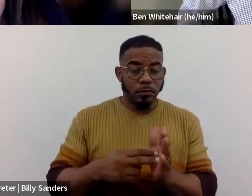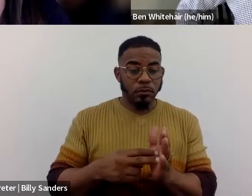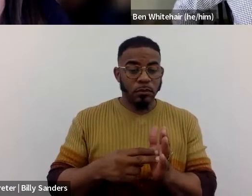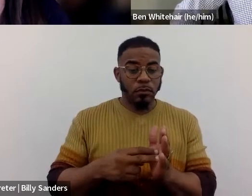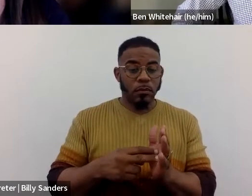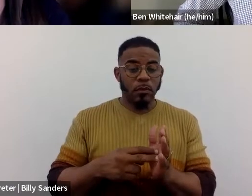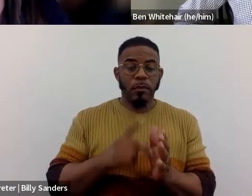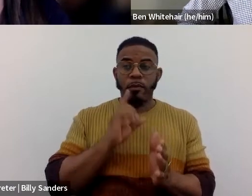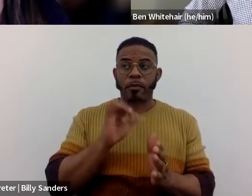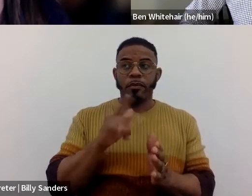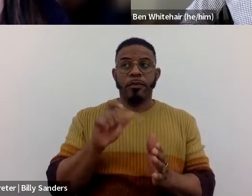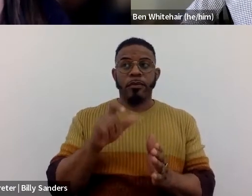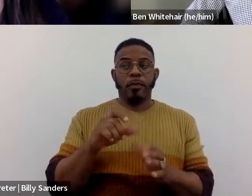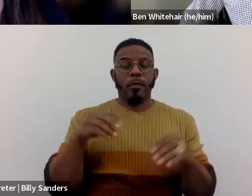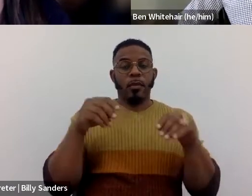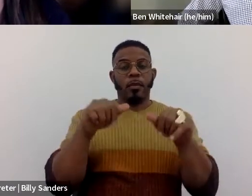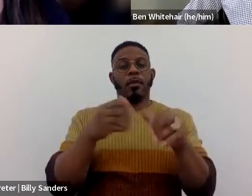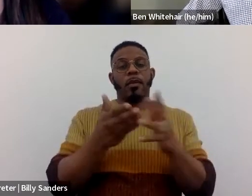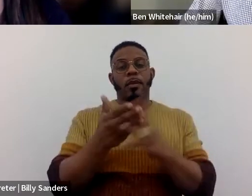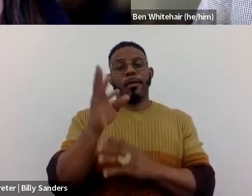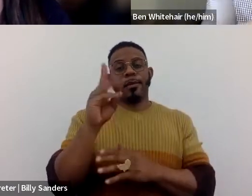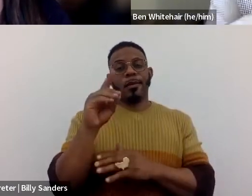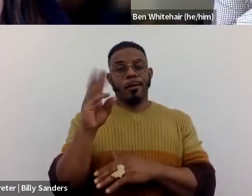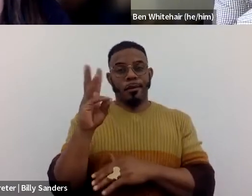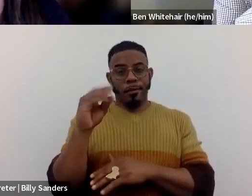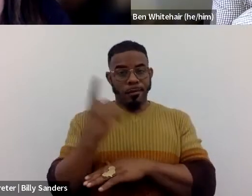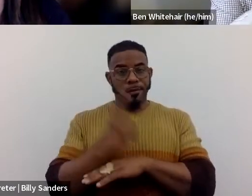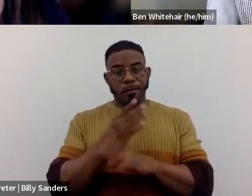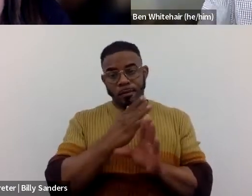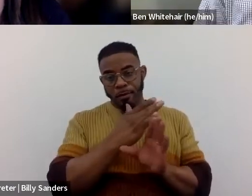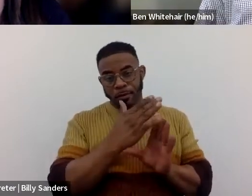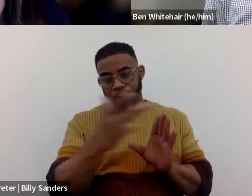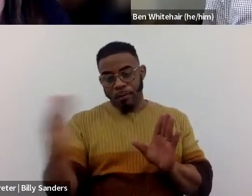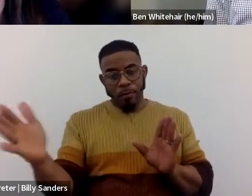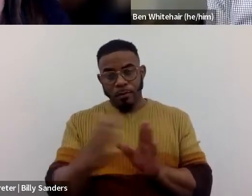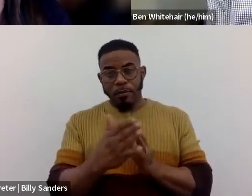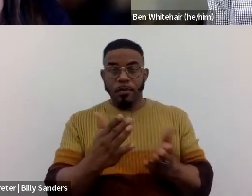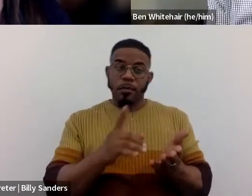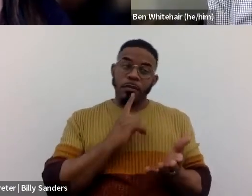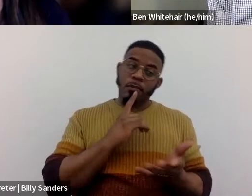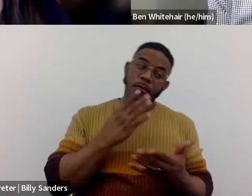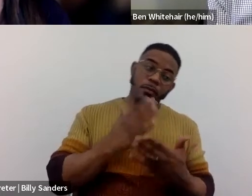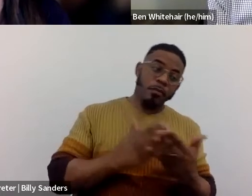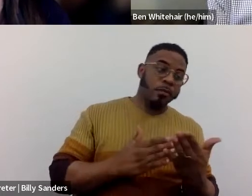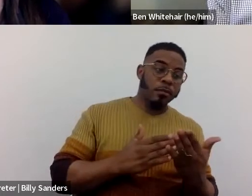is that they have to pay you through those 60 days and there may be some severance